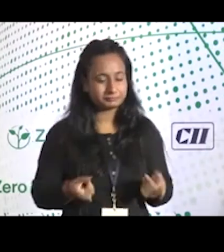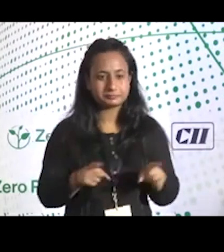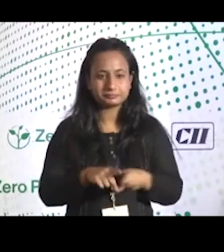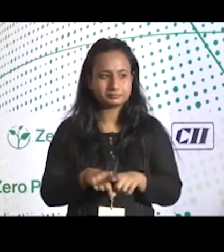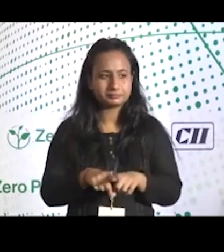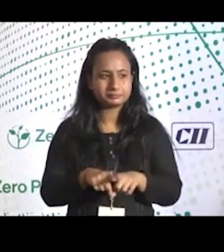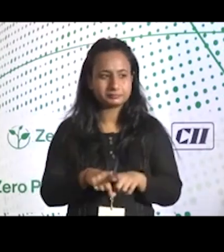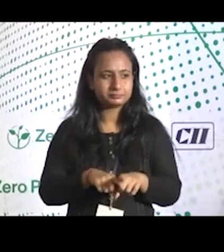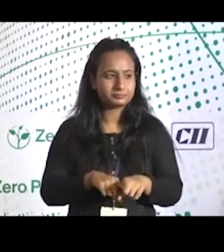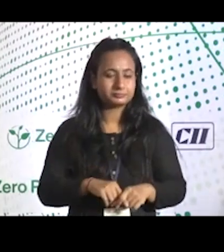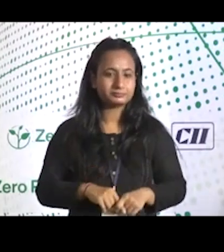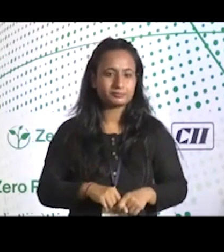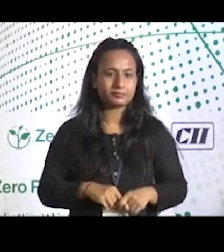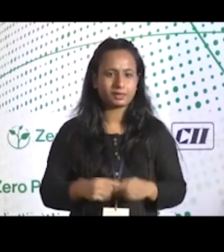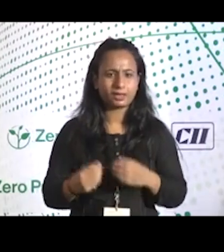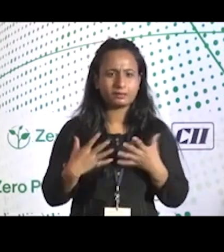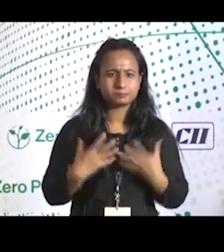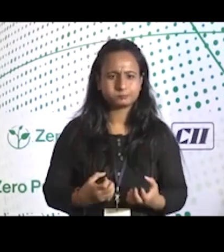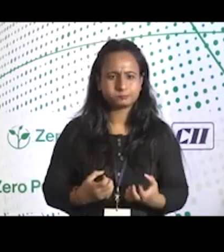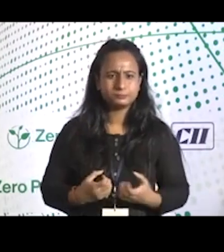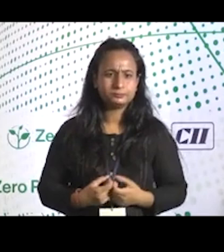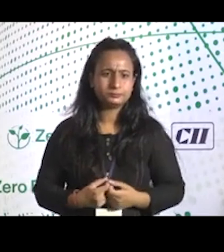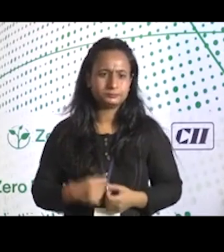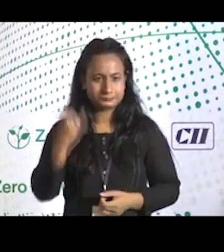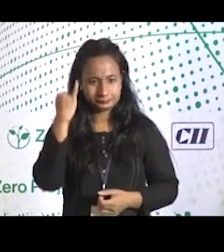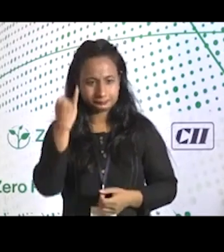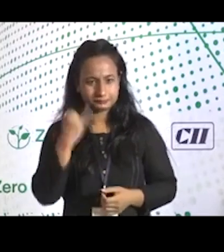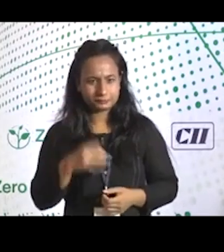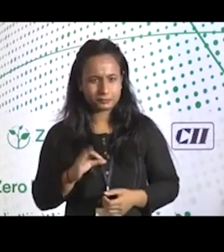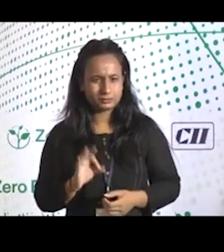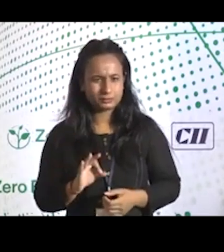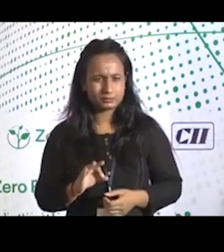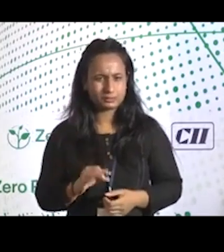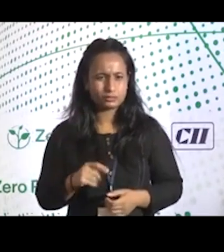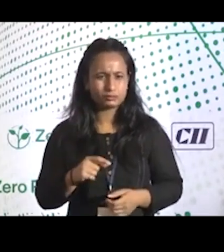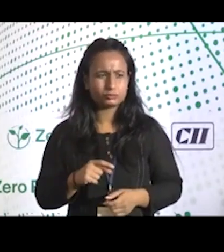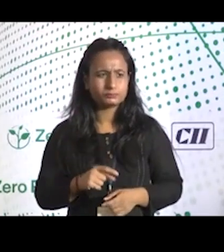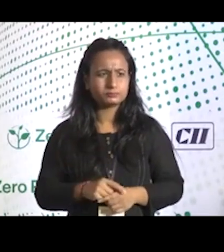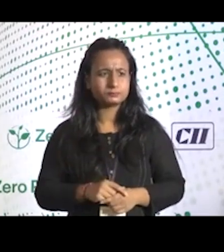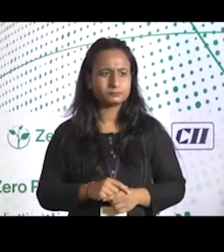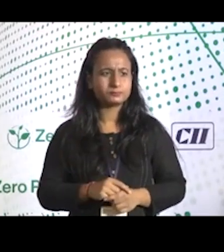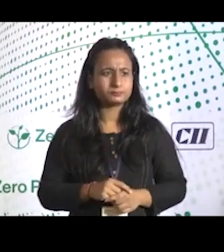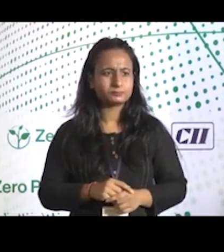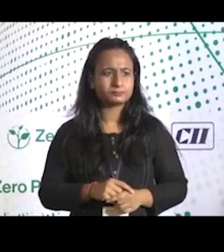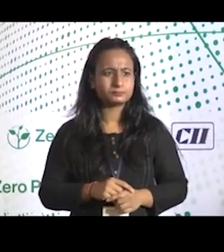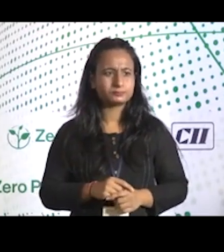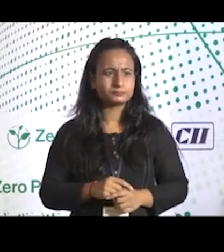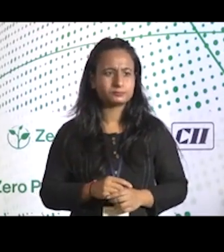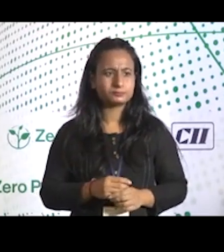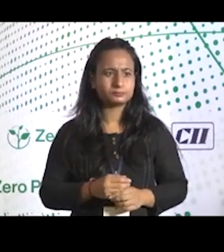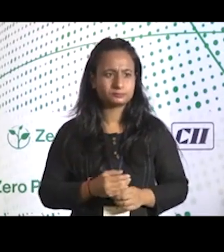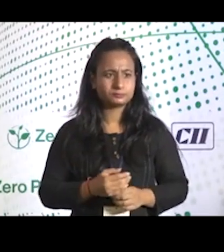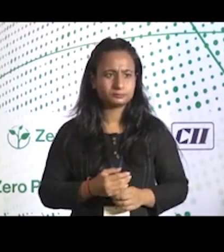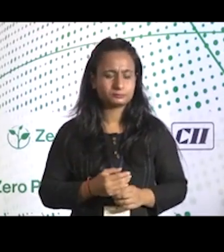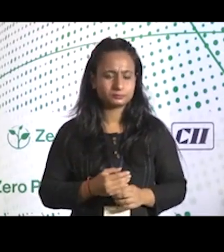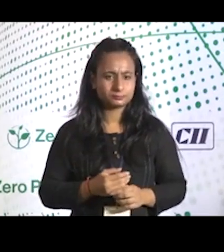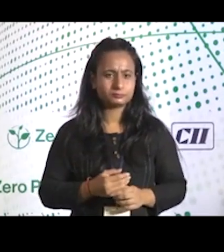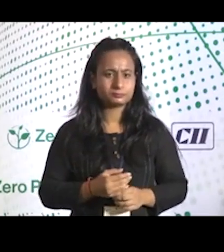Or is it that what you're doing actually causes change in the ecosystem on account of either policy change